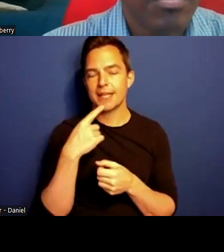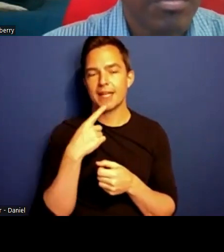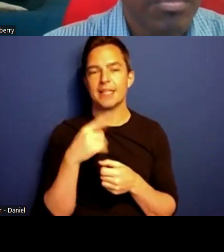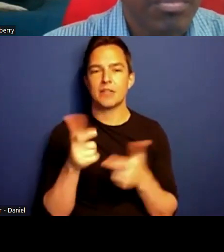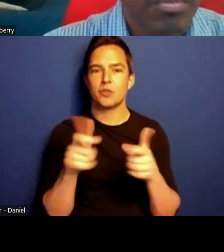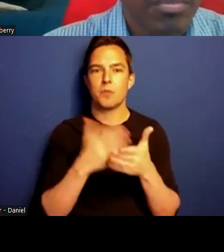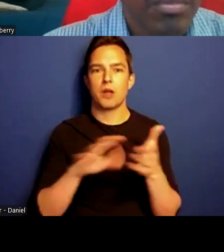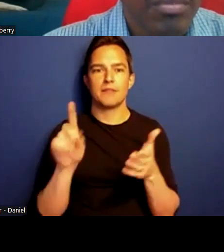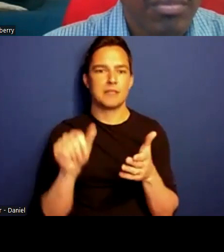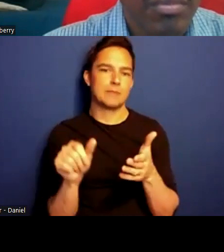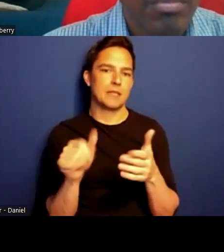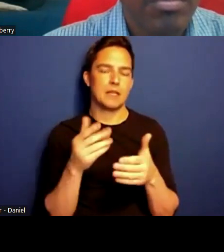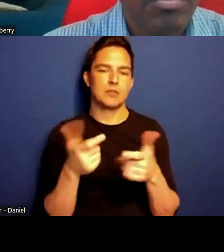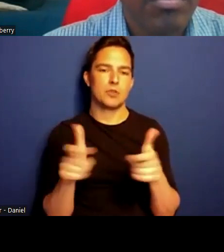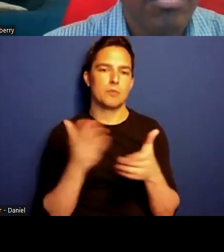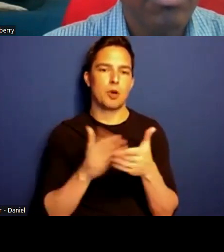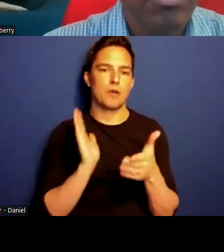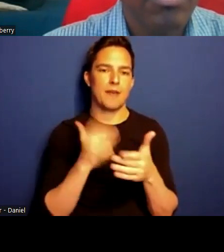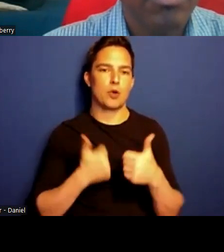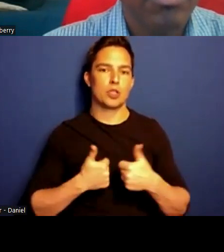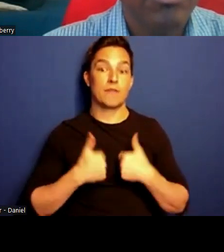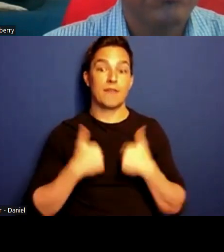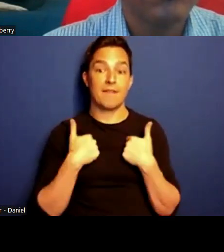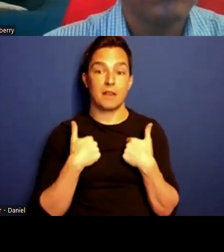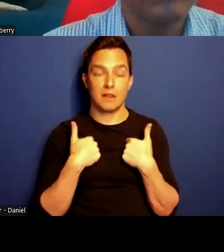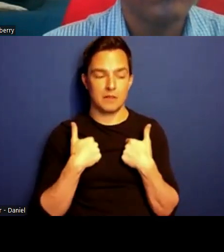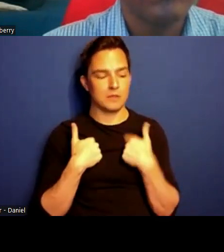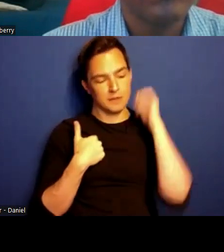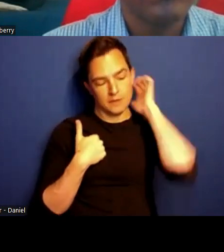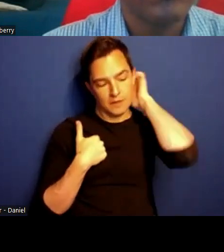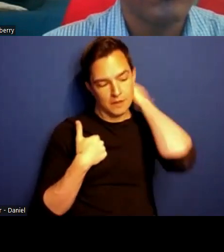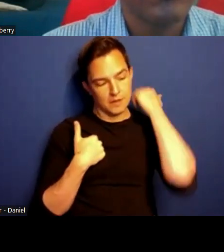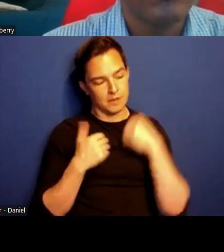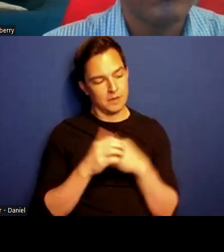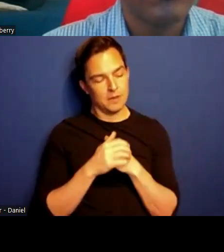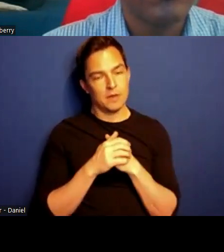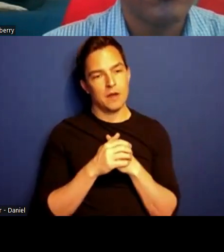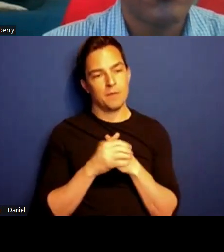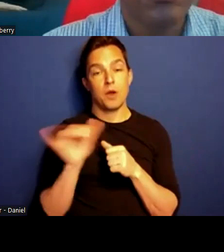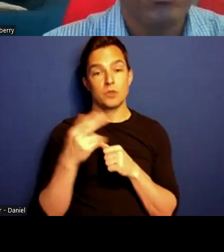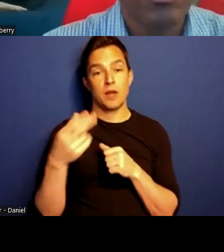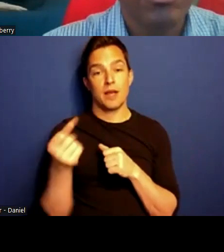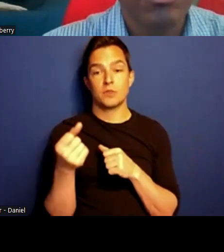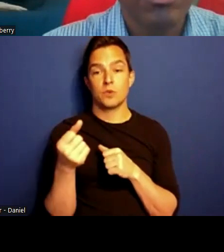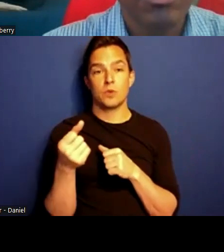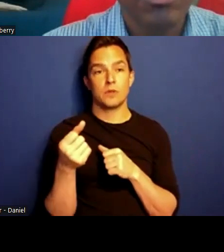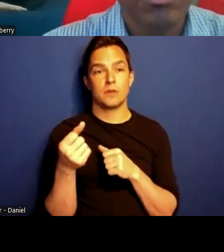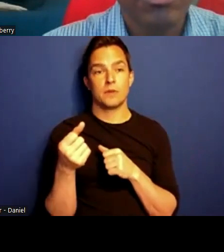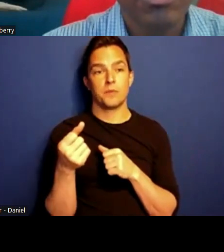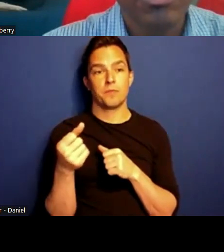a huge part of our survival. And also, high schools doing a better job at